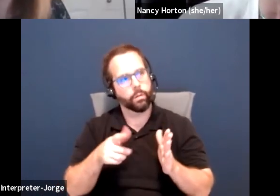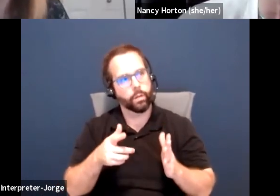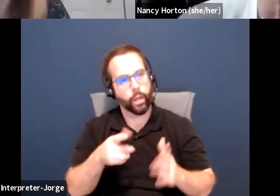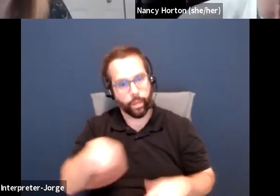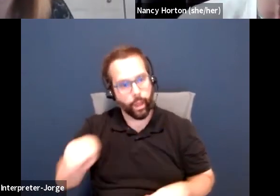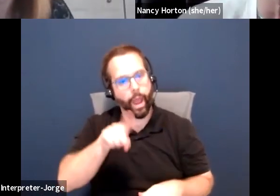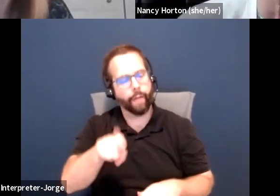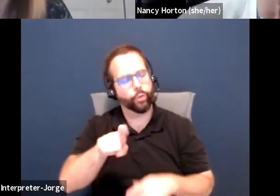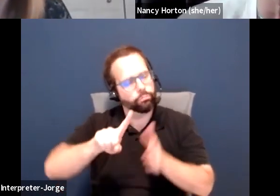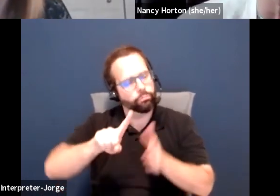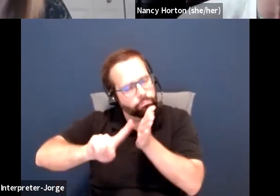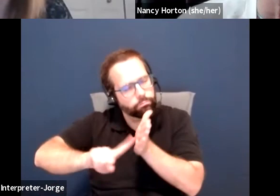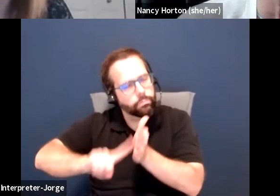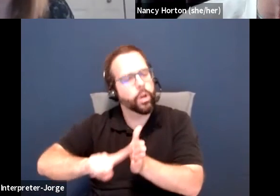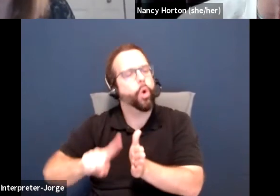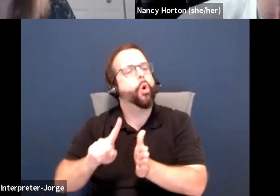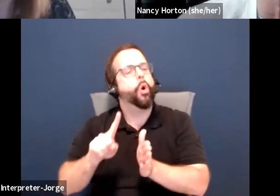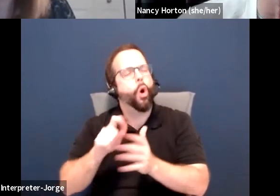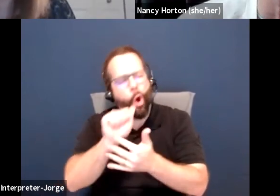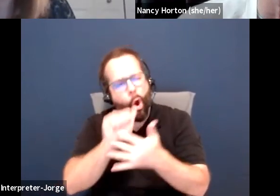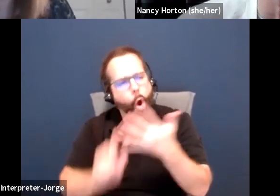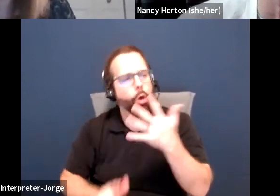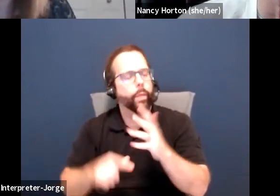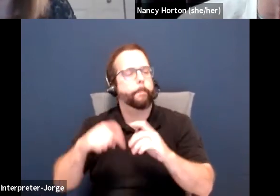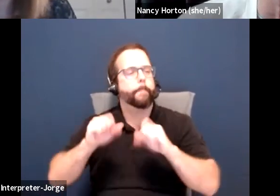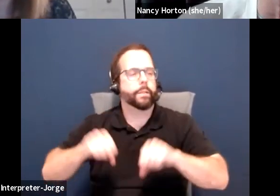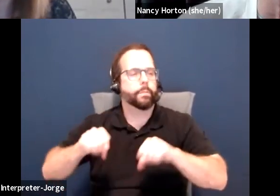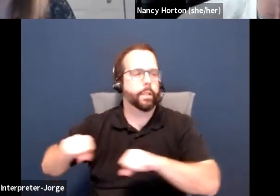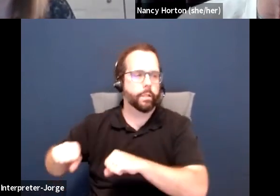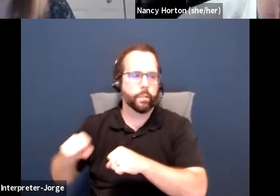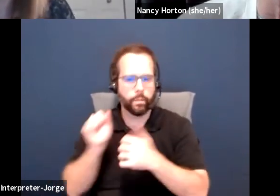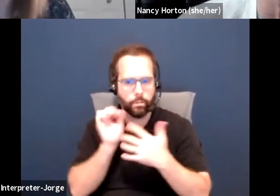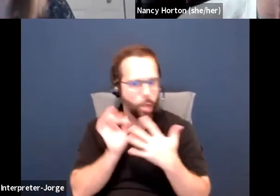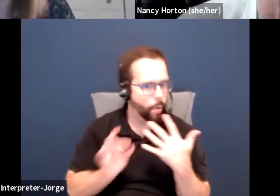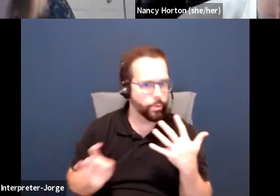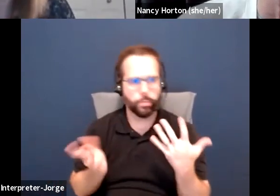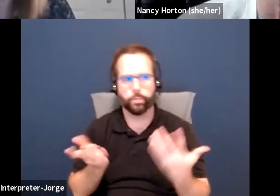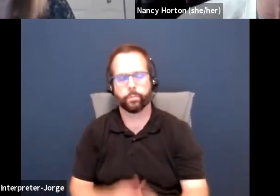complex interactions. So we want to underscore to really explore the possibilities